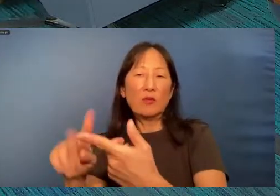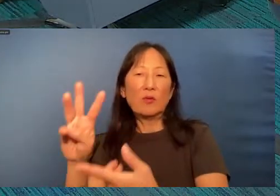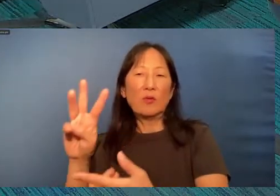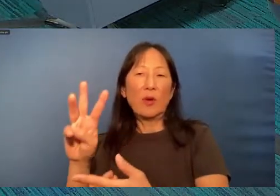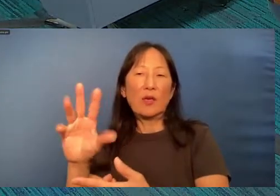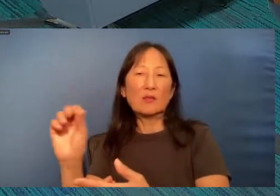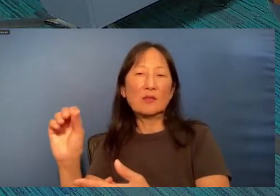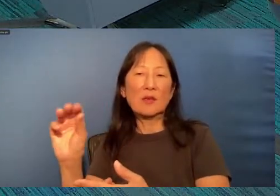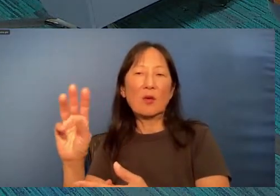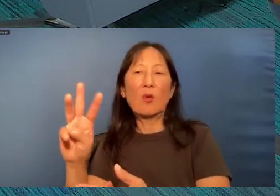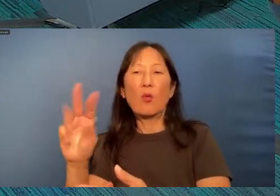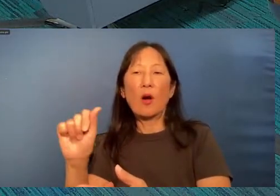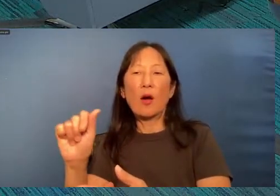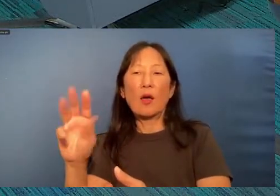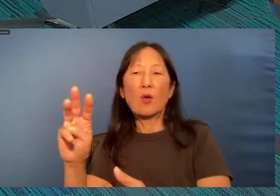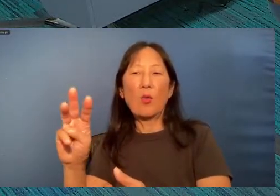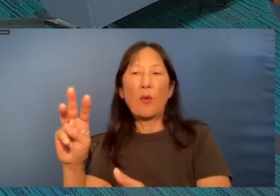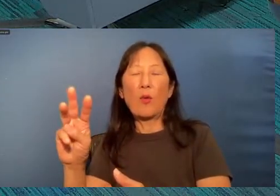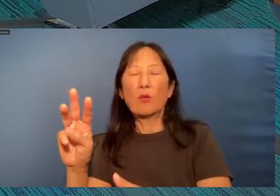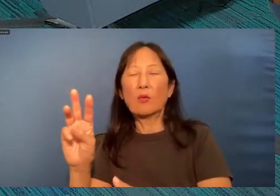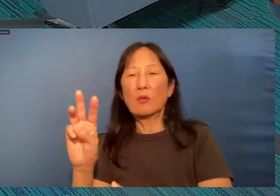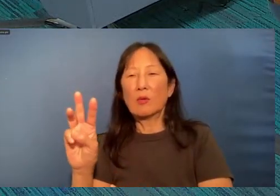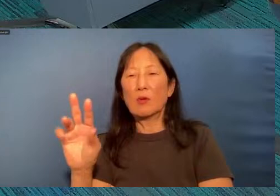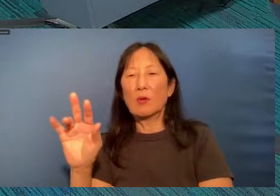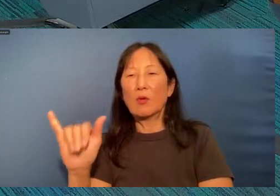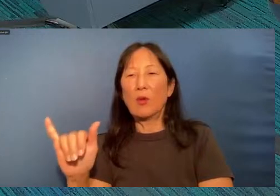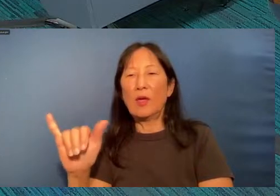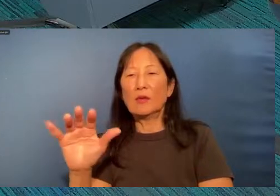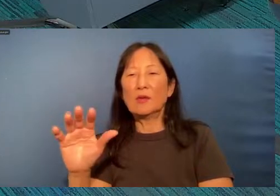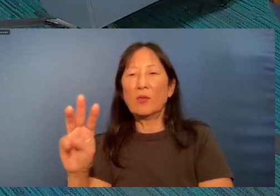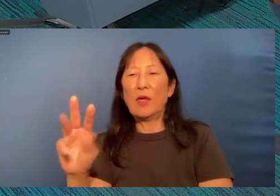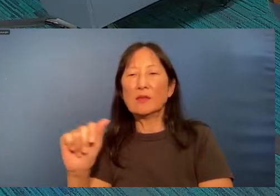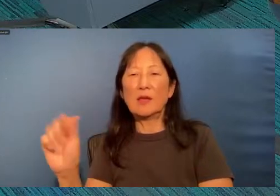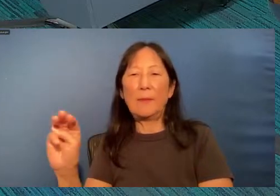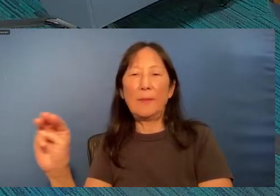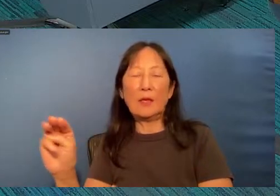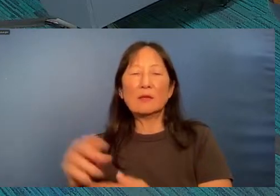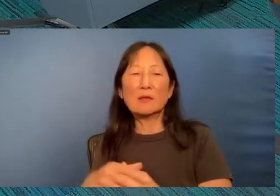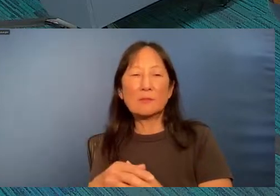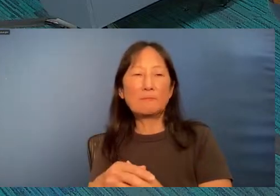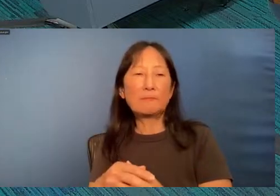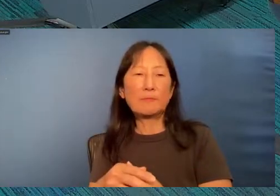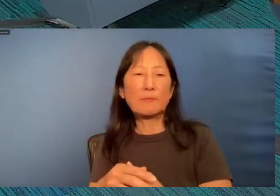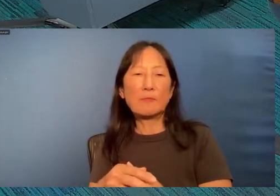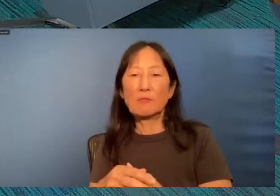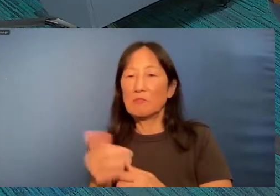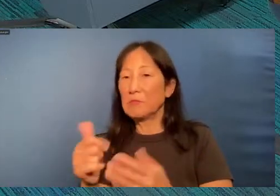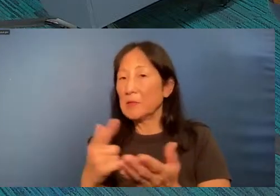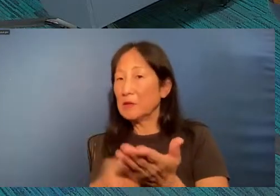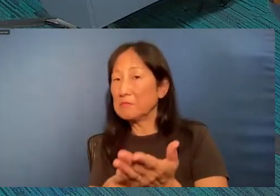making technical amendments. Is there any discussion? If not acting vice chair for the vote please.